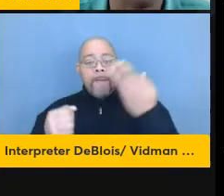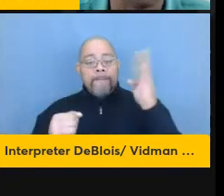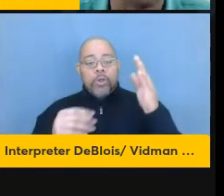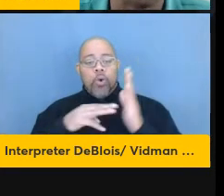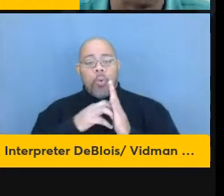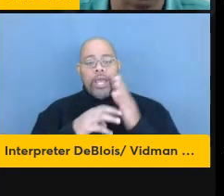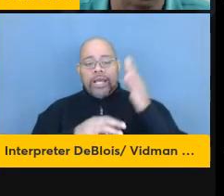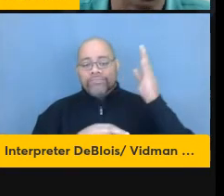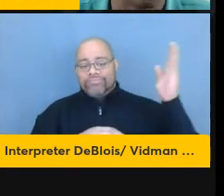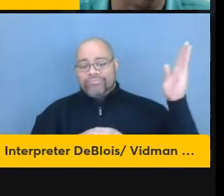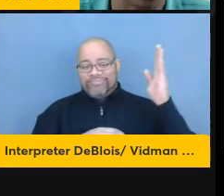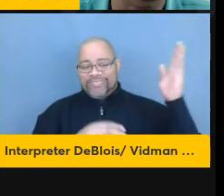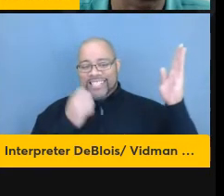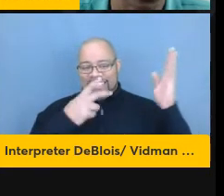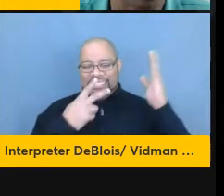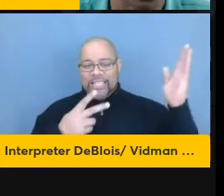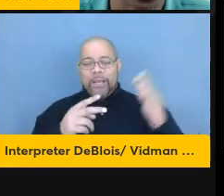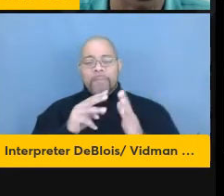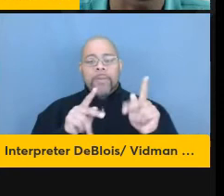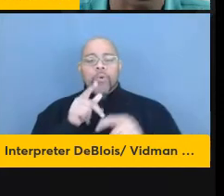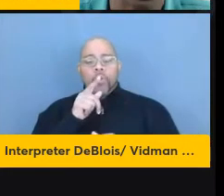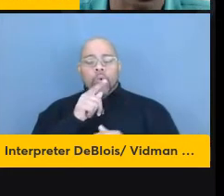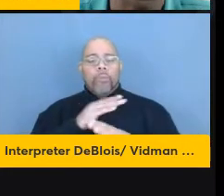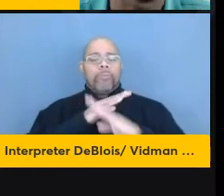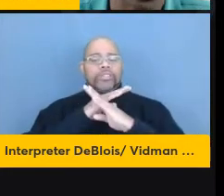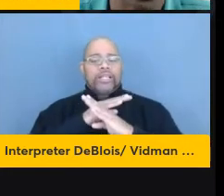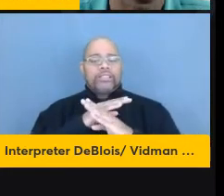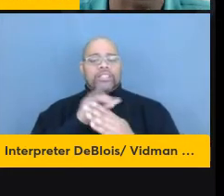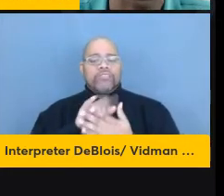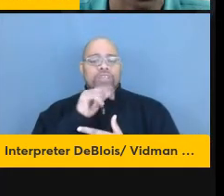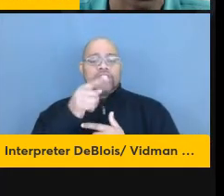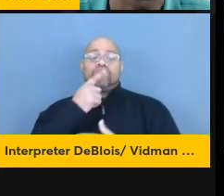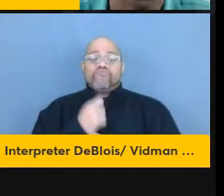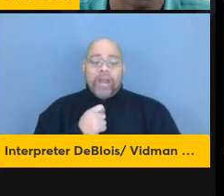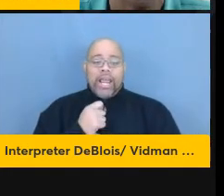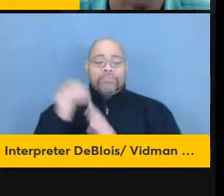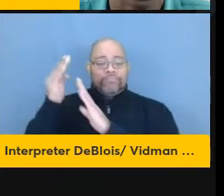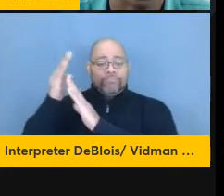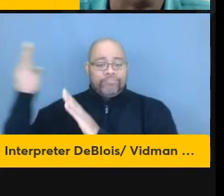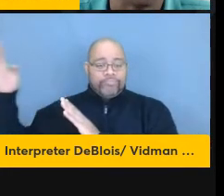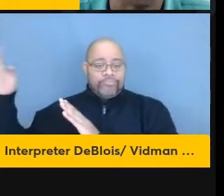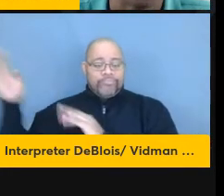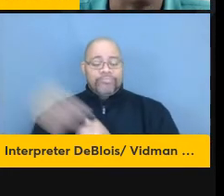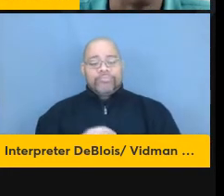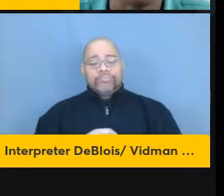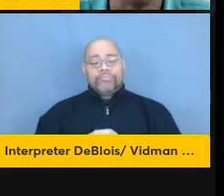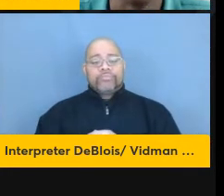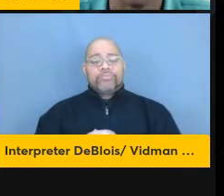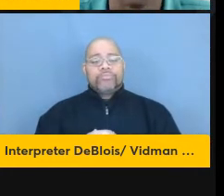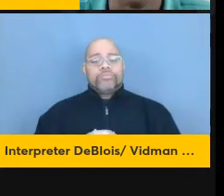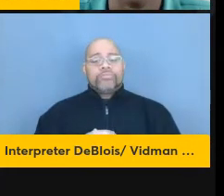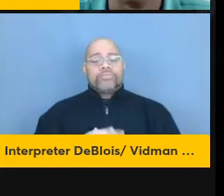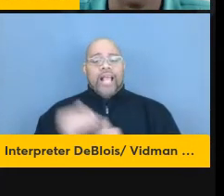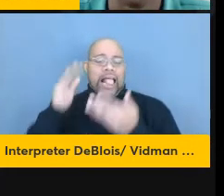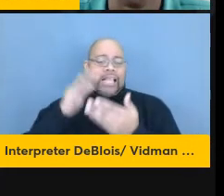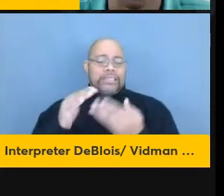And what you can see is the people who are protected, they're really red out here, much less blue, whereas the ones who are